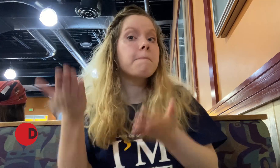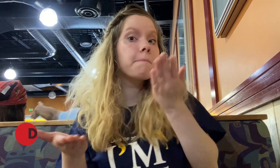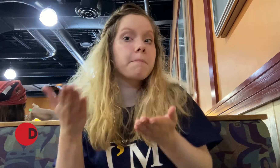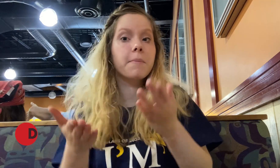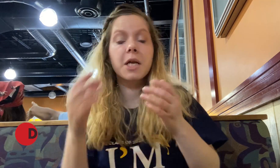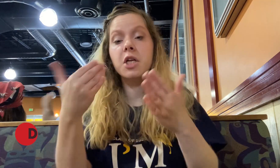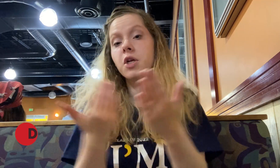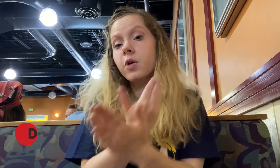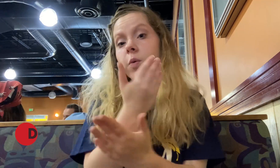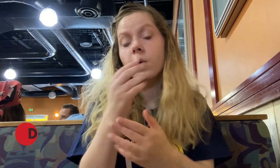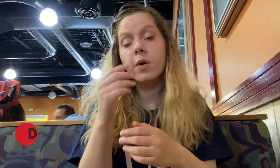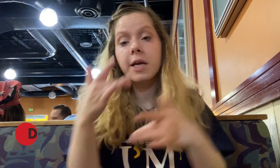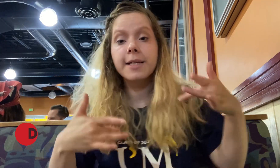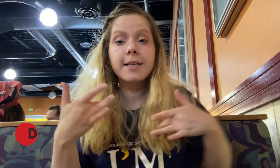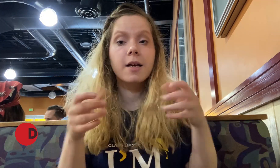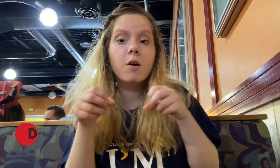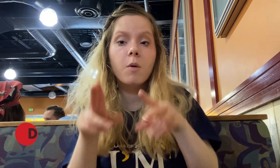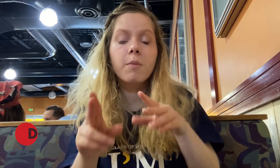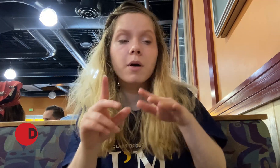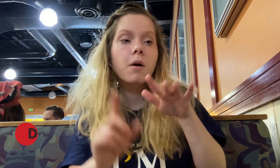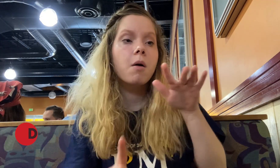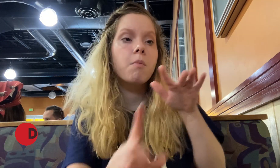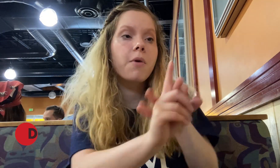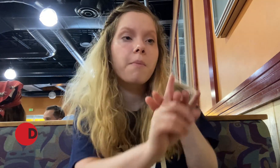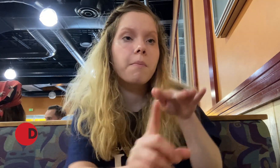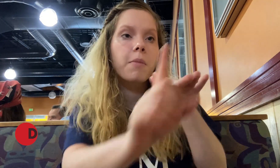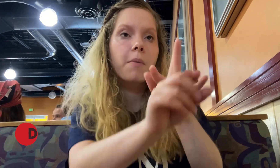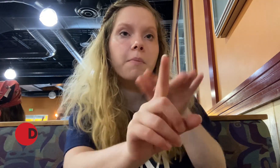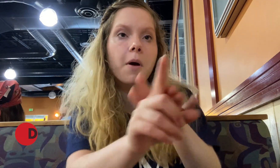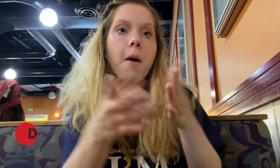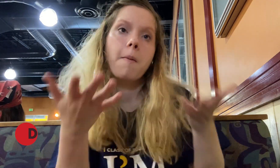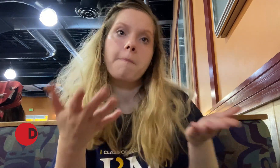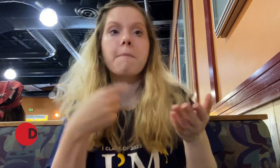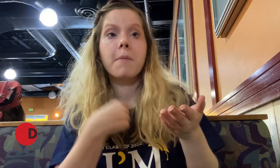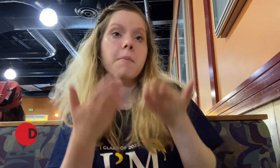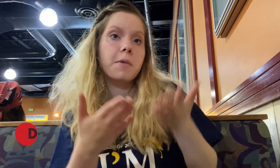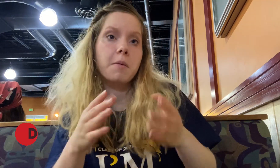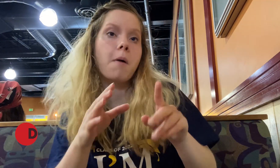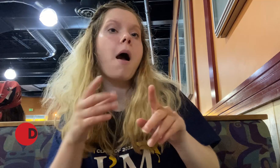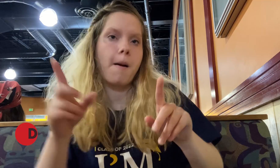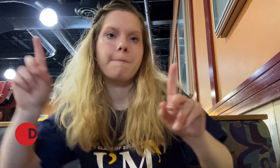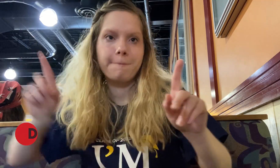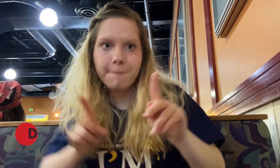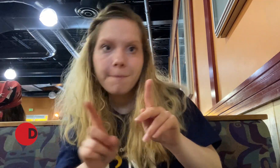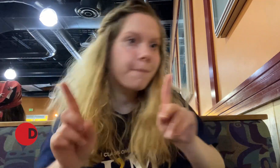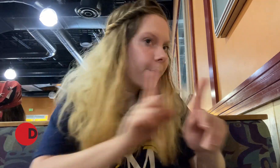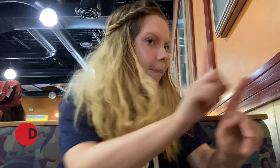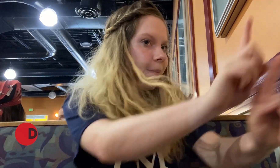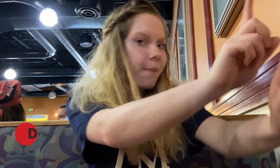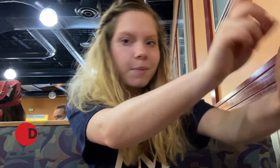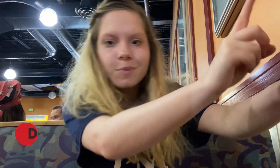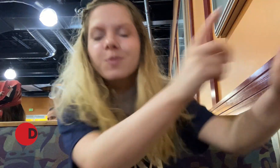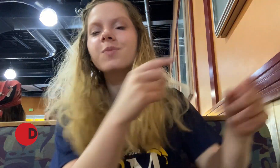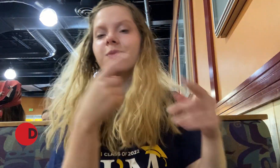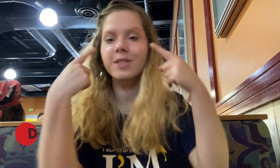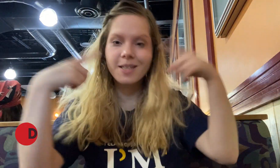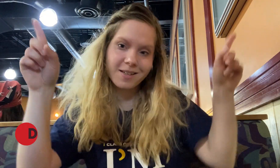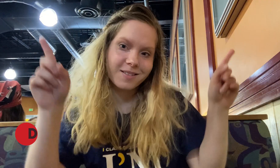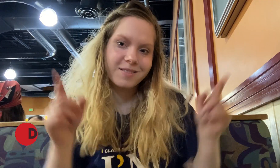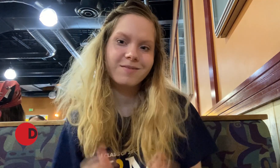Maybe new exciting opportunities might come up and I'll pursue them to success.